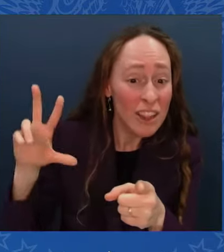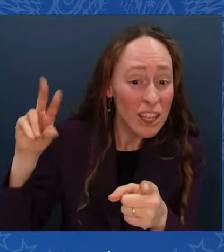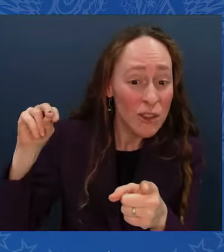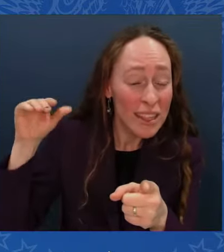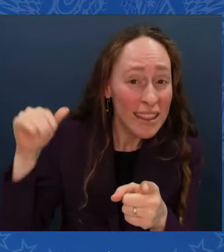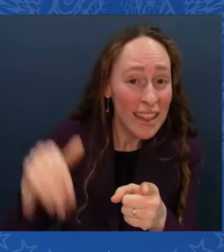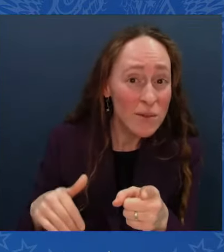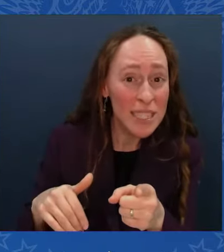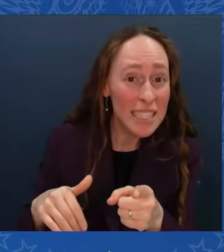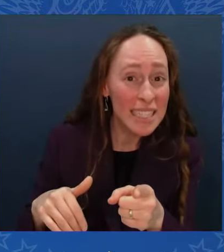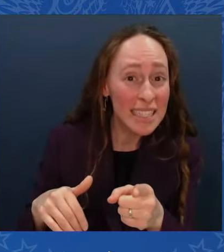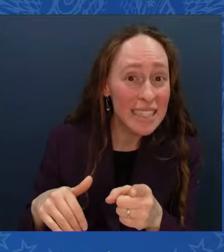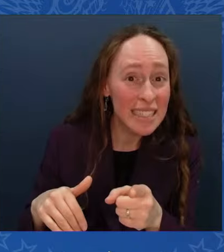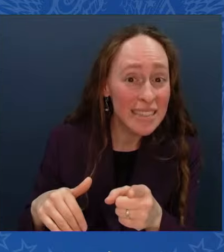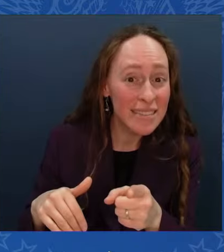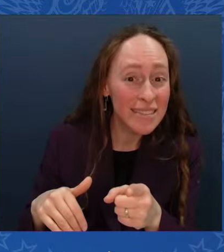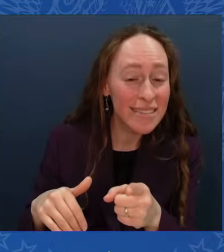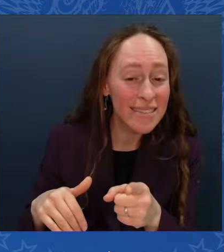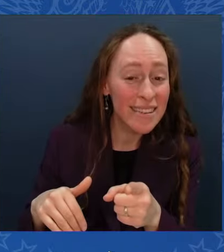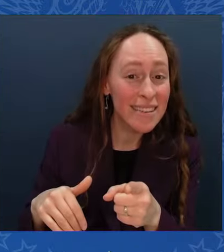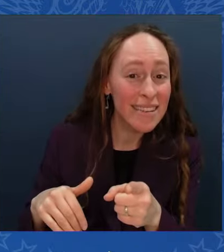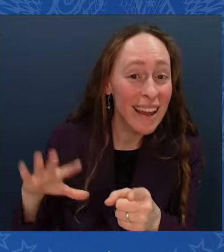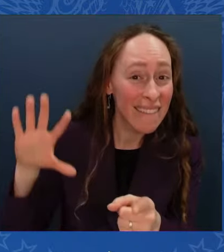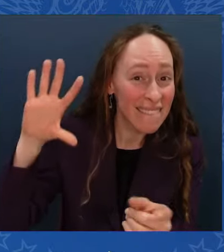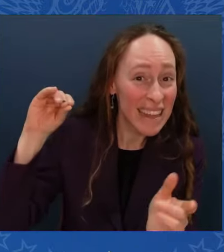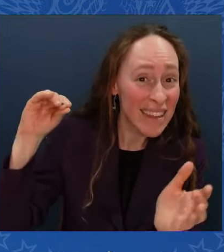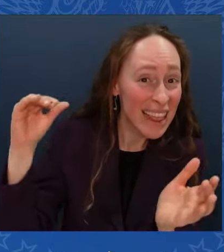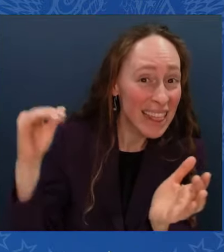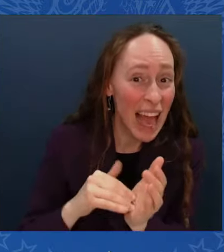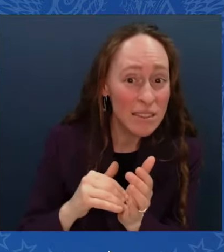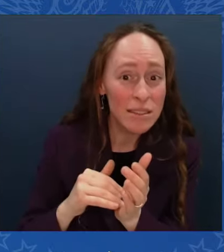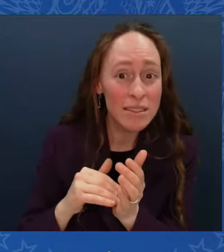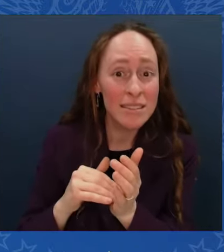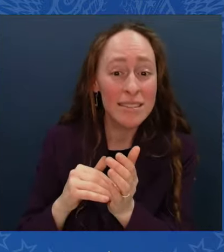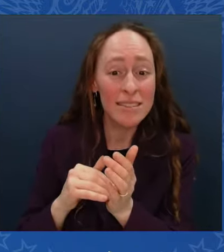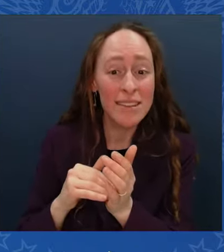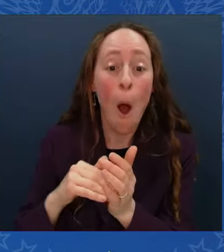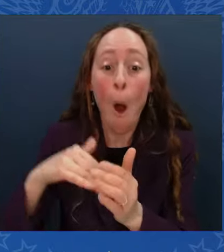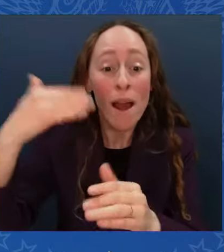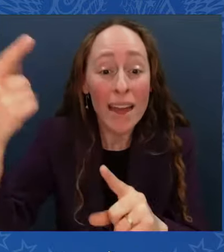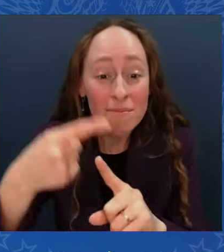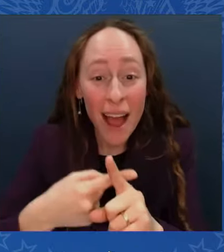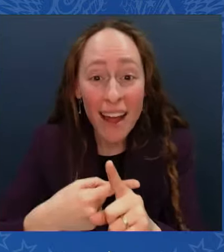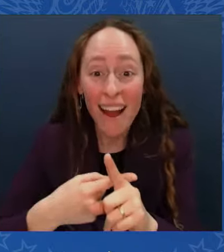Audience Member: Next month. The President: Next month? Okay. Anyway. Seriously, thank you.